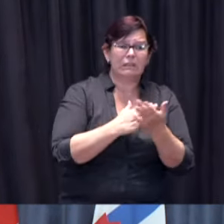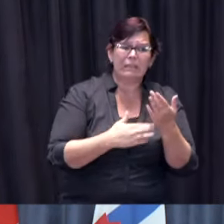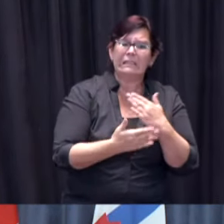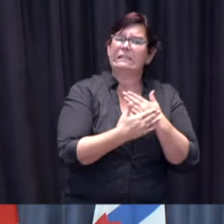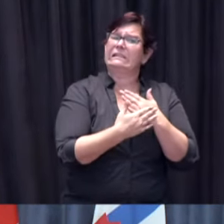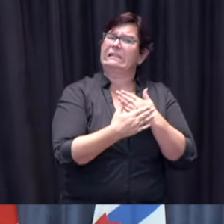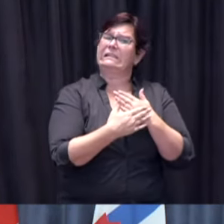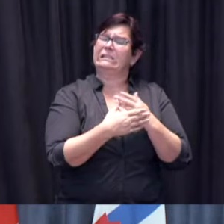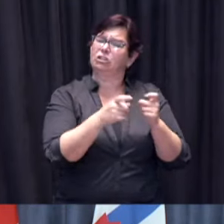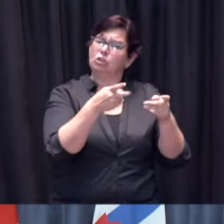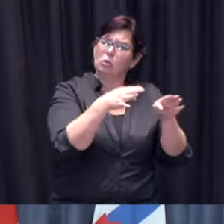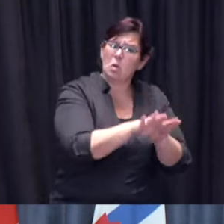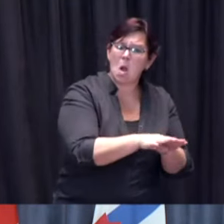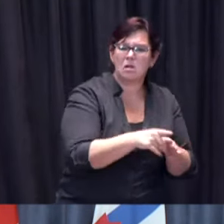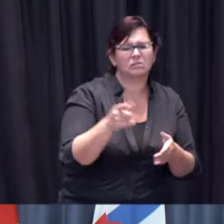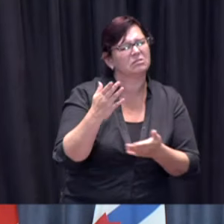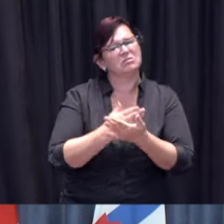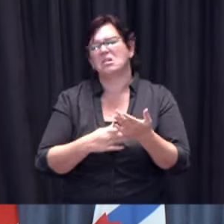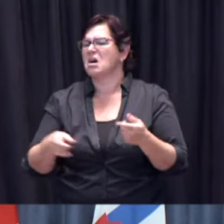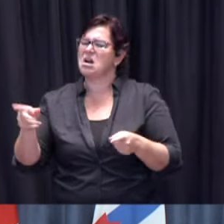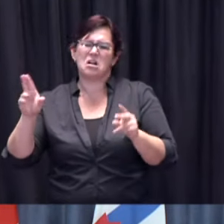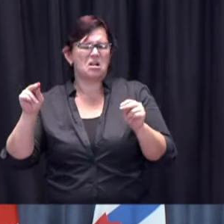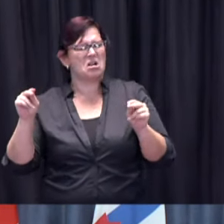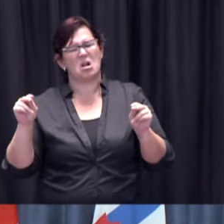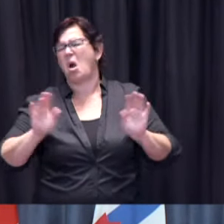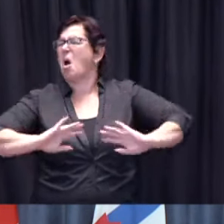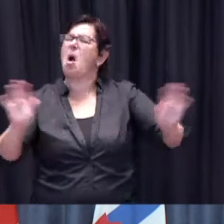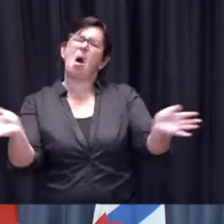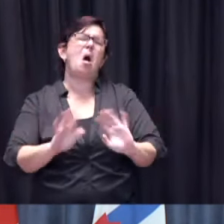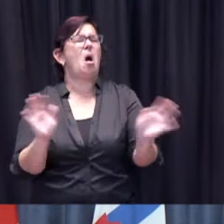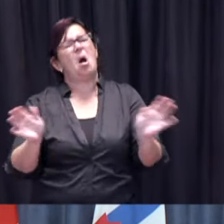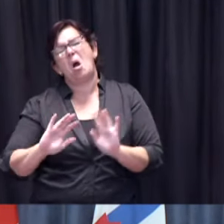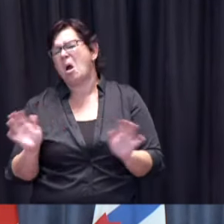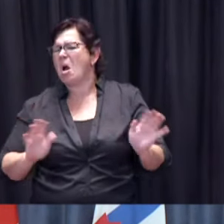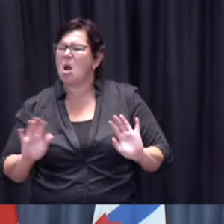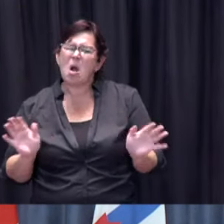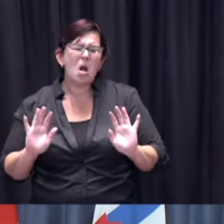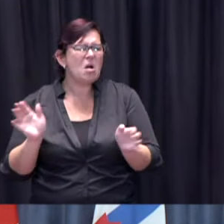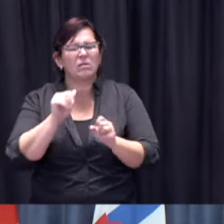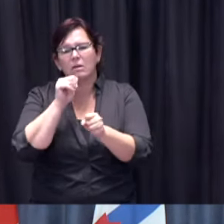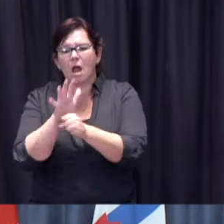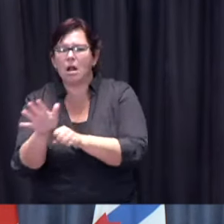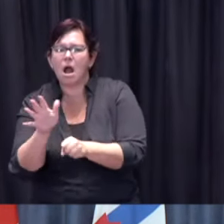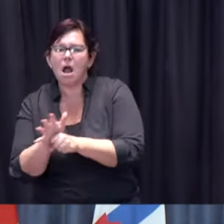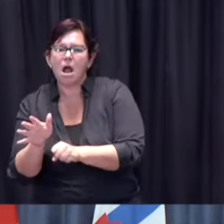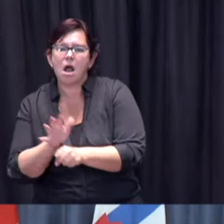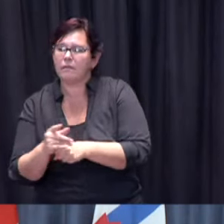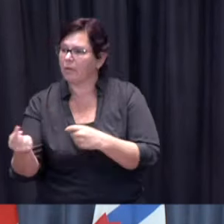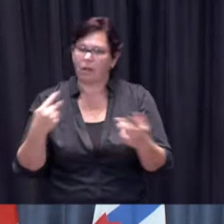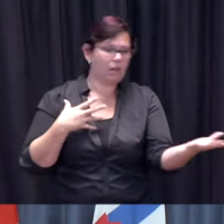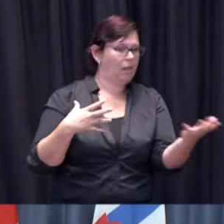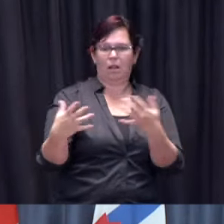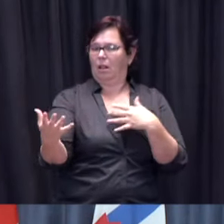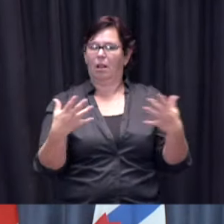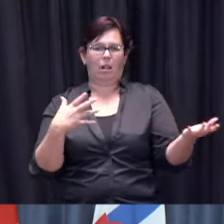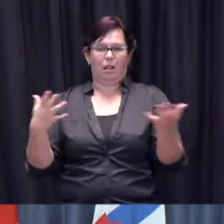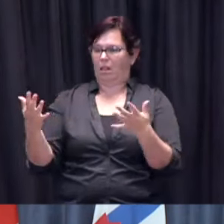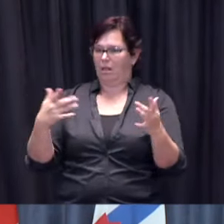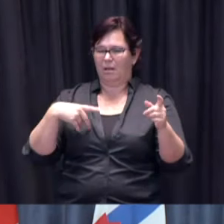some people thought it was too much others thought it was too little so you had to do what you thought was right always based on the advice of our